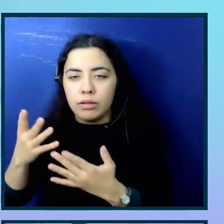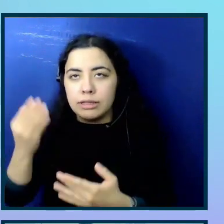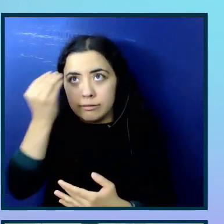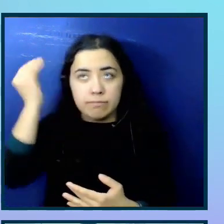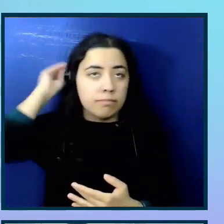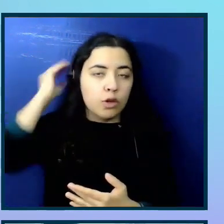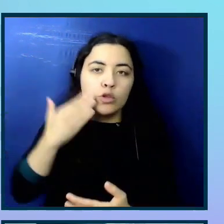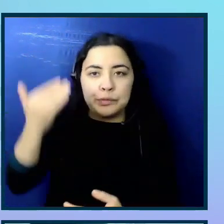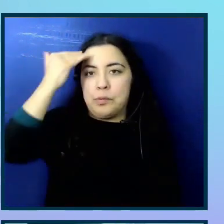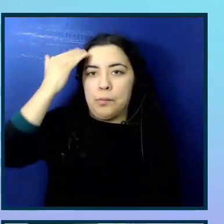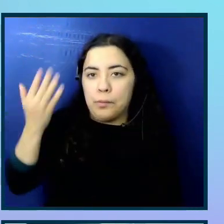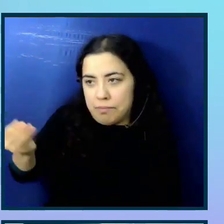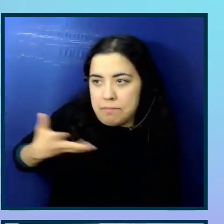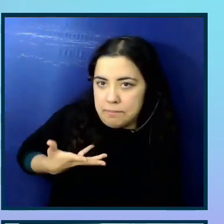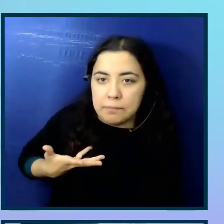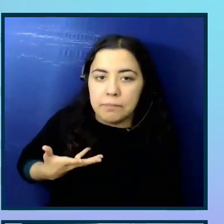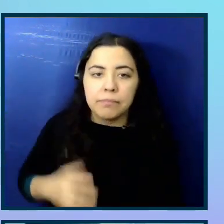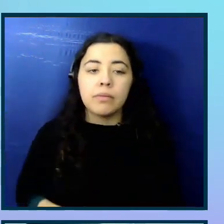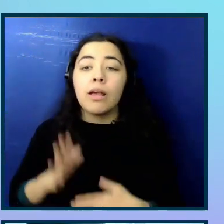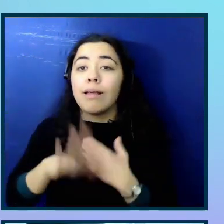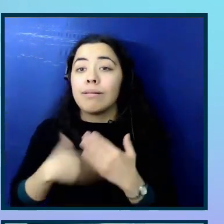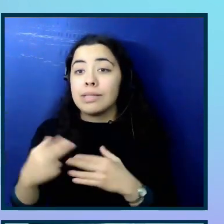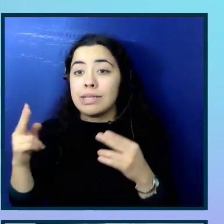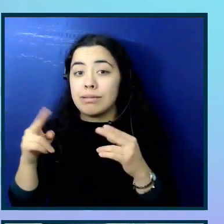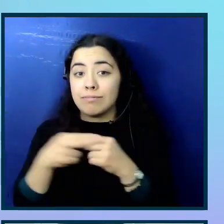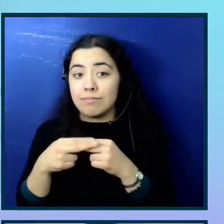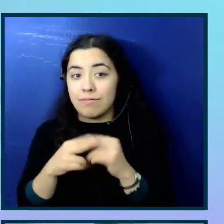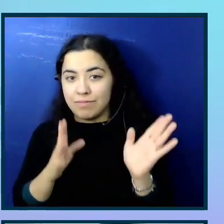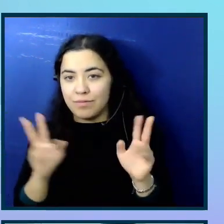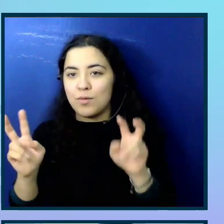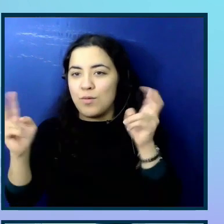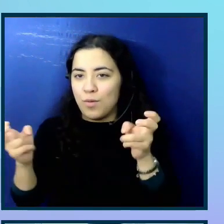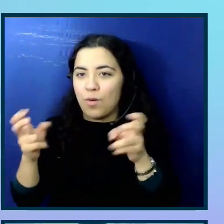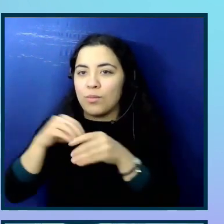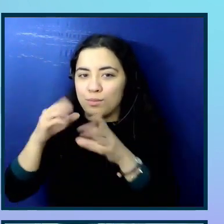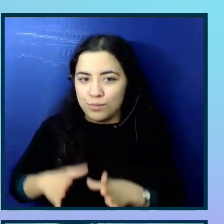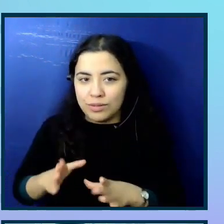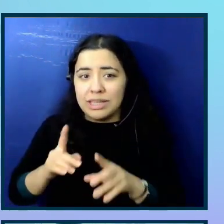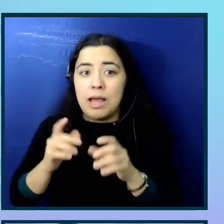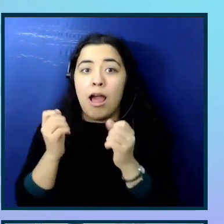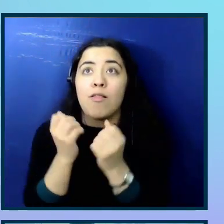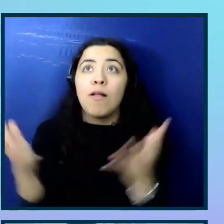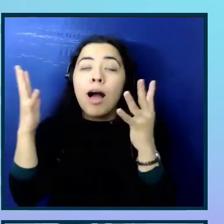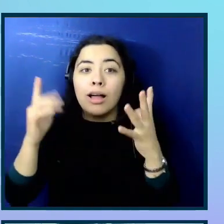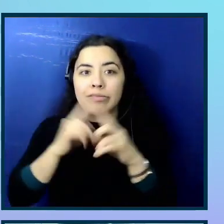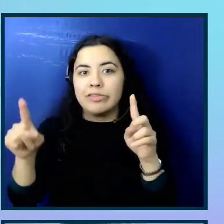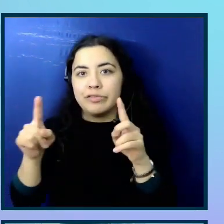I have a quote from a participant who said "a lot of different sections and named the sections on the page. I felt I ended up getting lost.